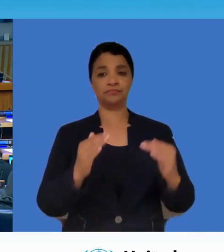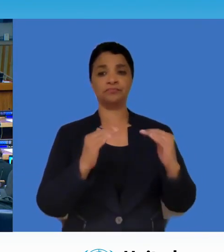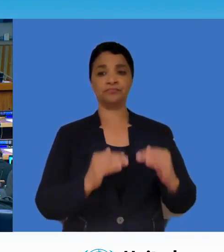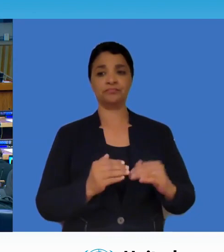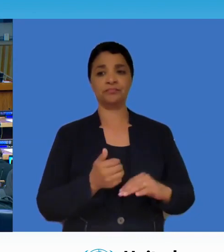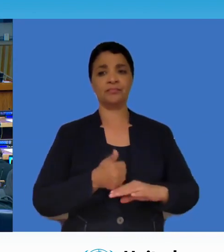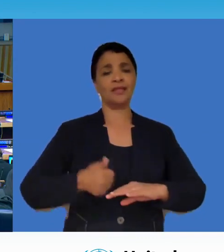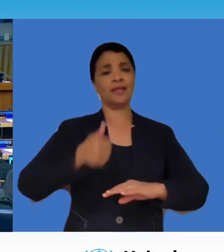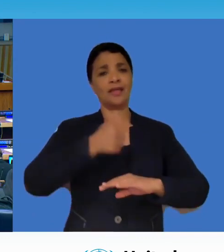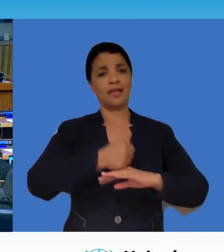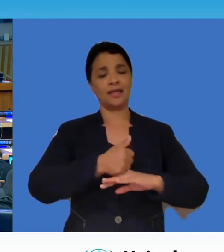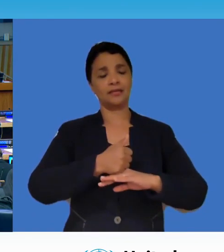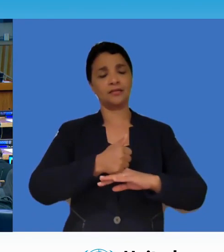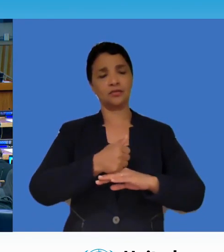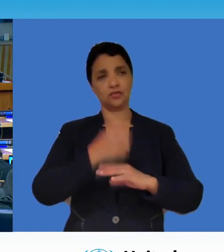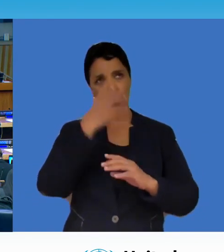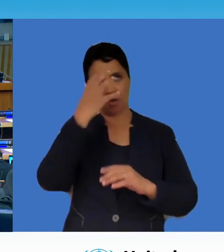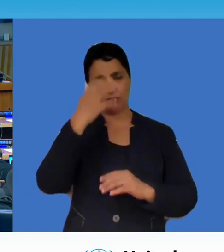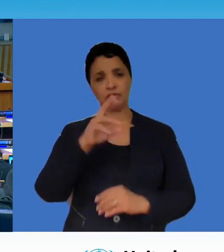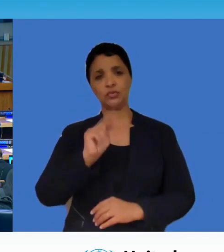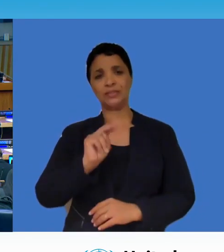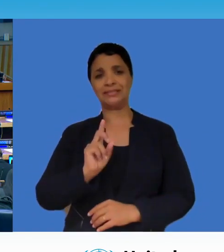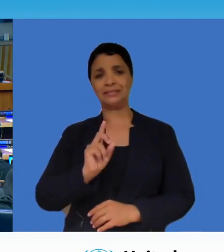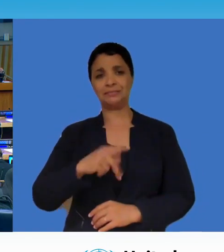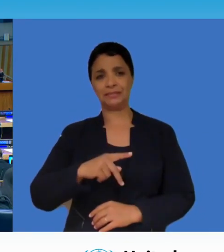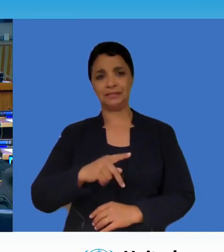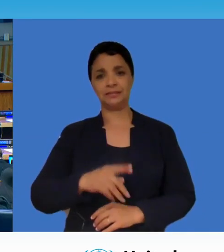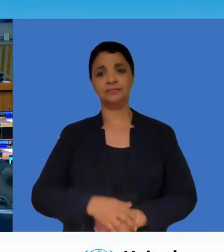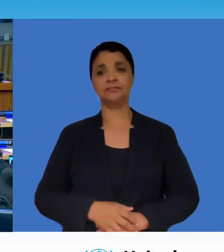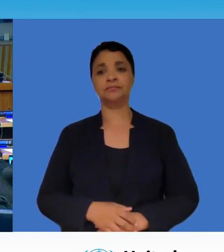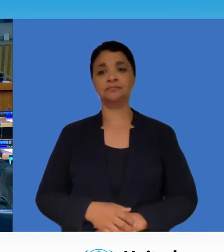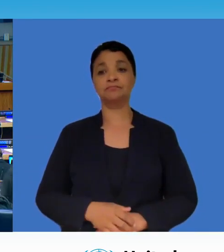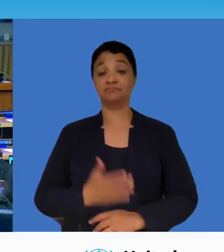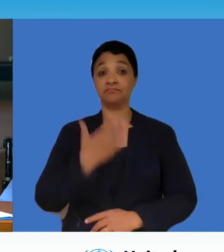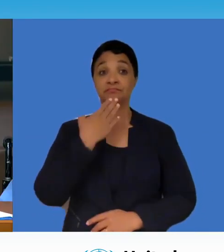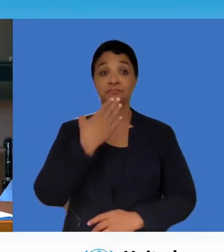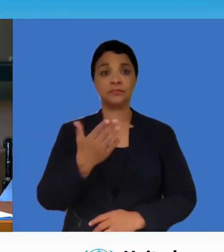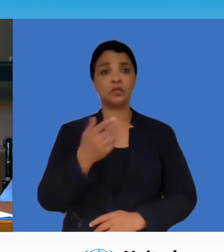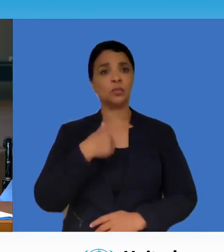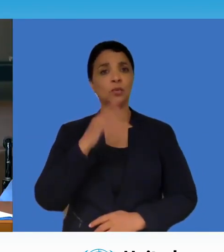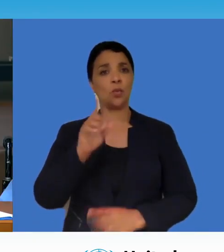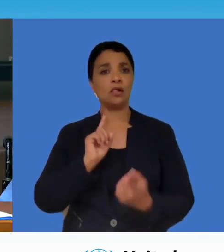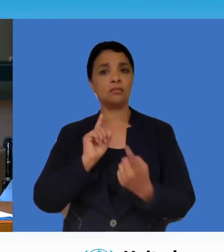Sarah lisst head of governance at UNP you have the floor thank you very much I'll pick up the